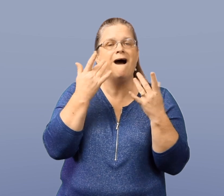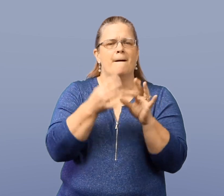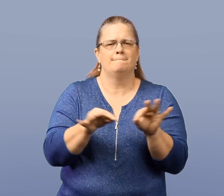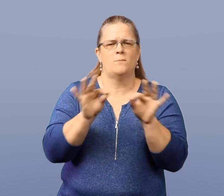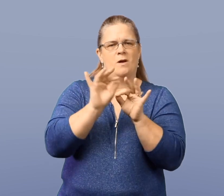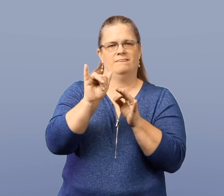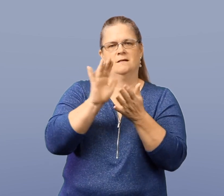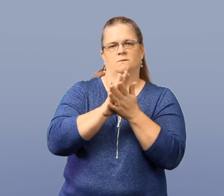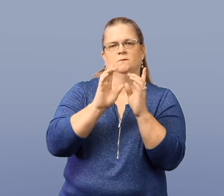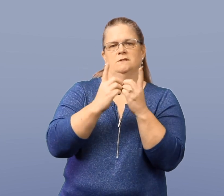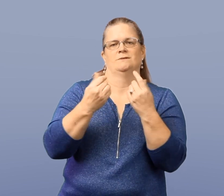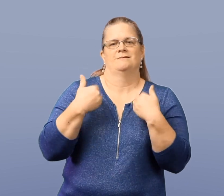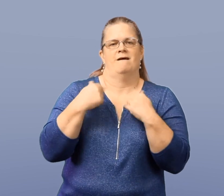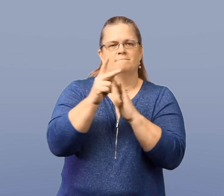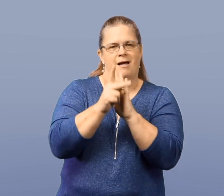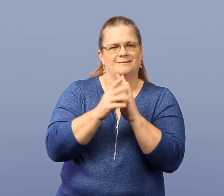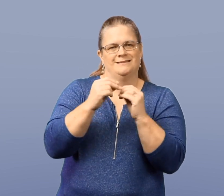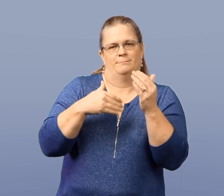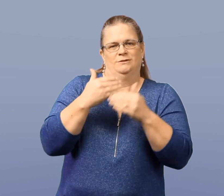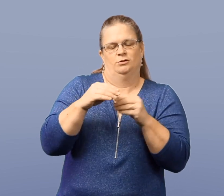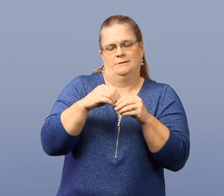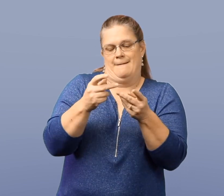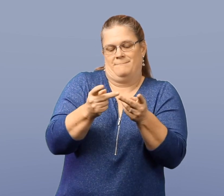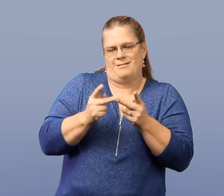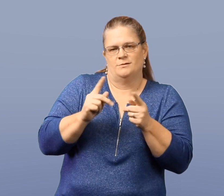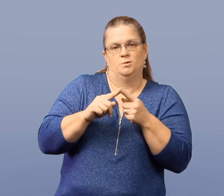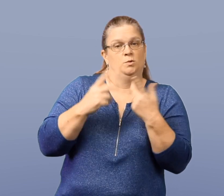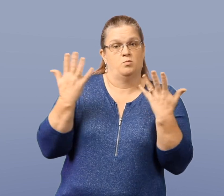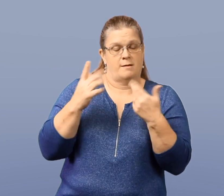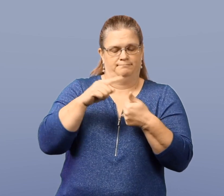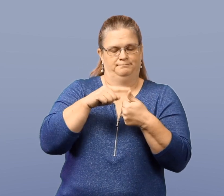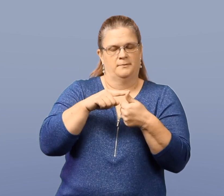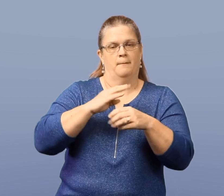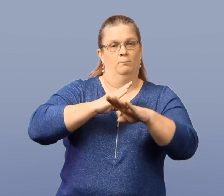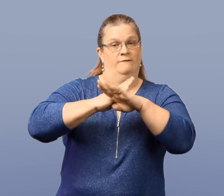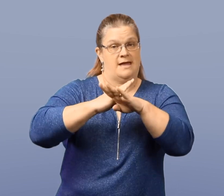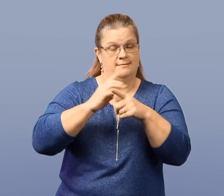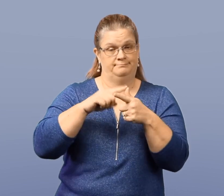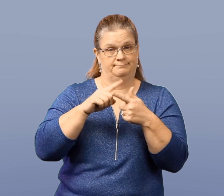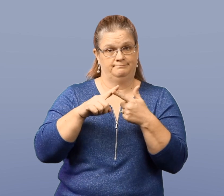It's important school districts have a policy and procedure in place to prevent,